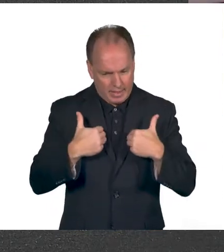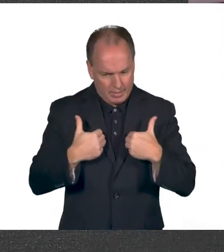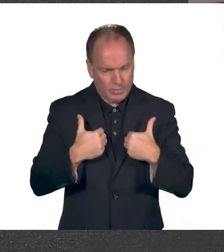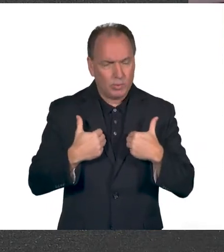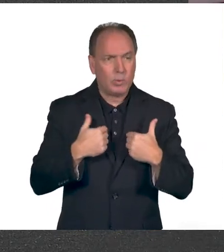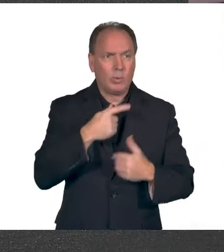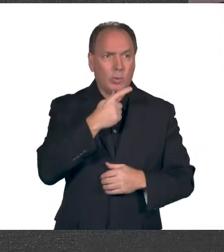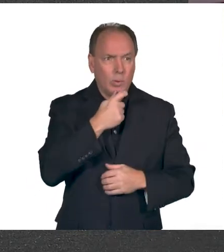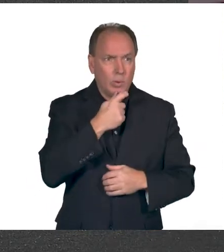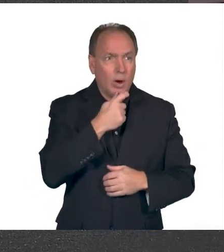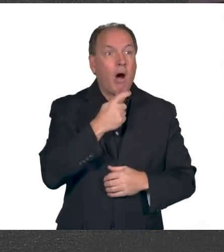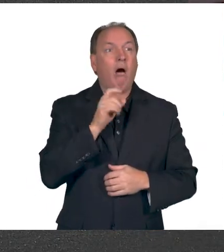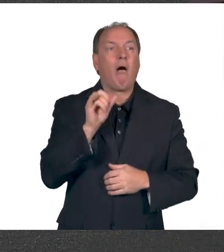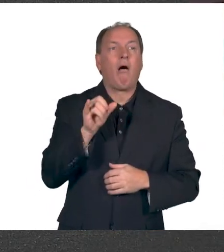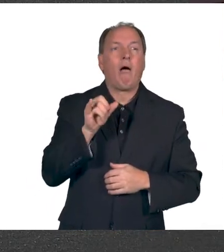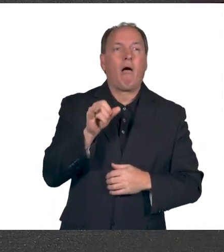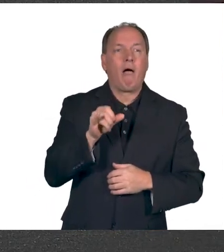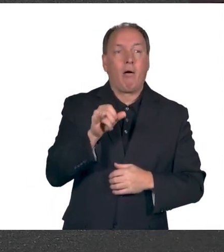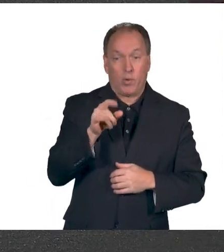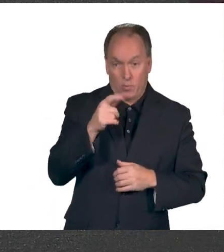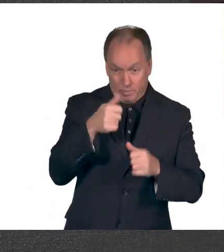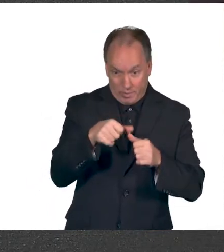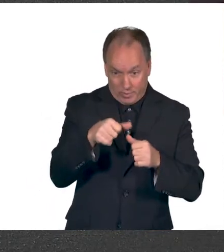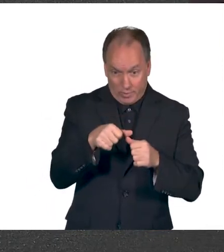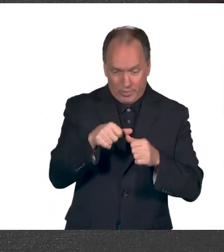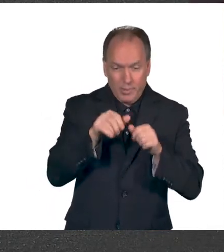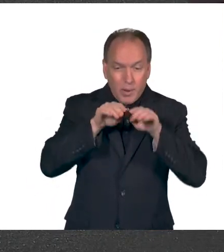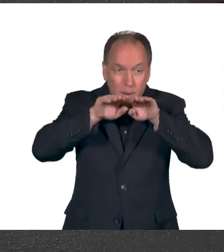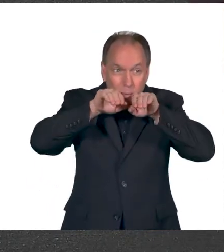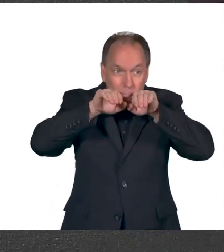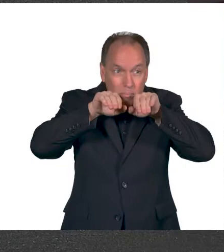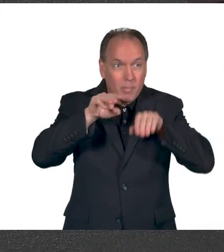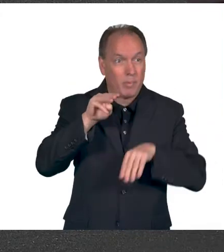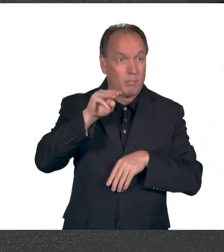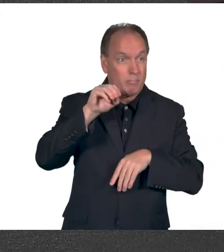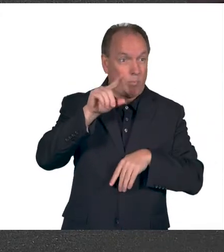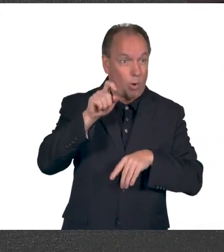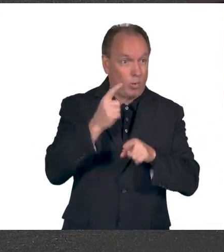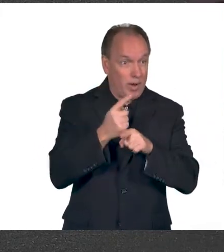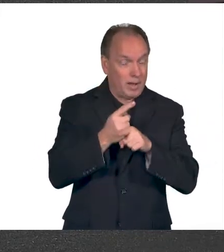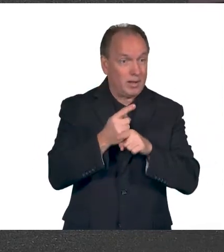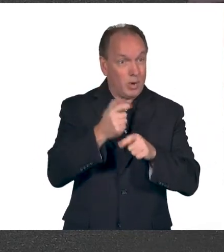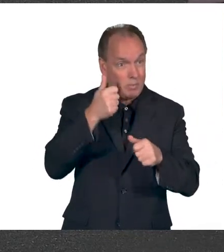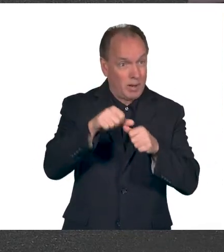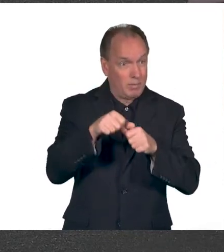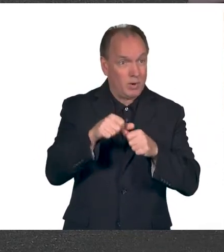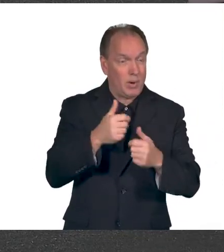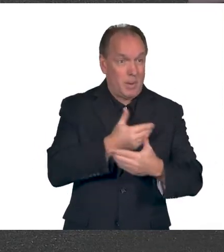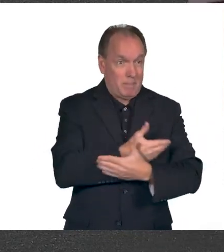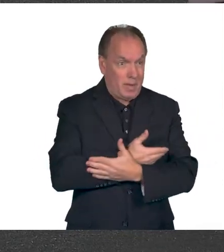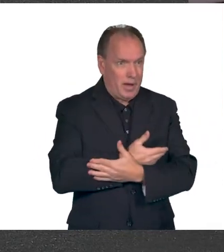Oh how about this little guy? Mole yes do you remember bear was holding mole